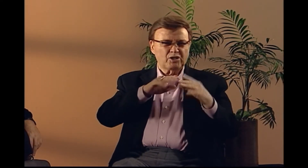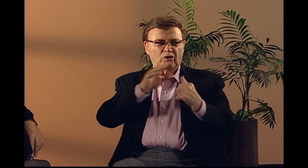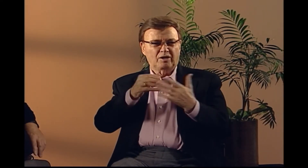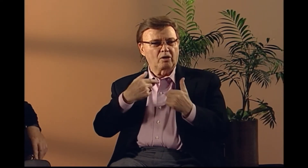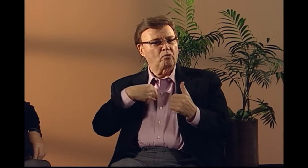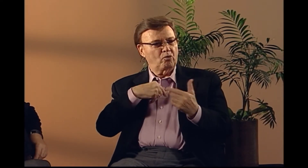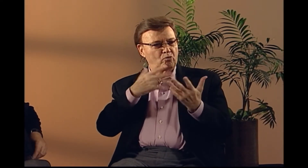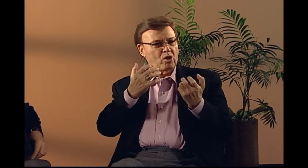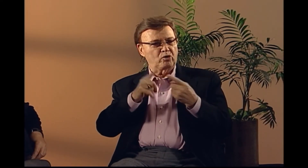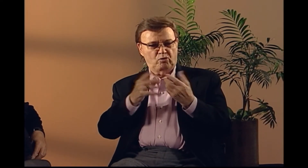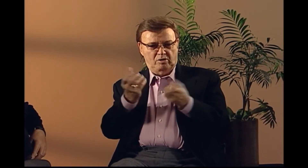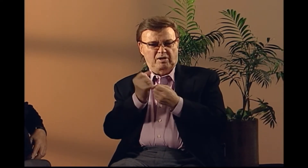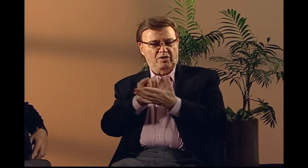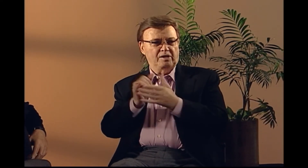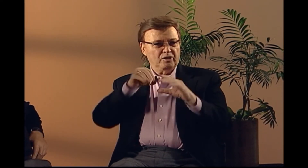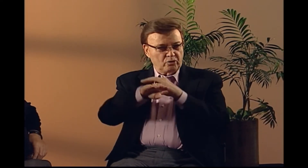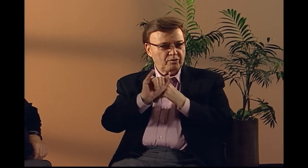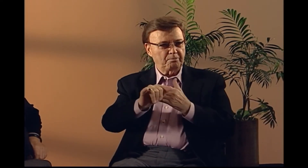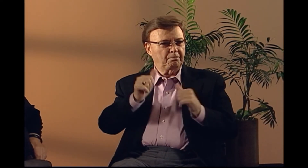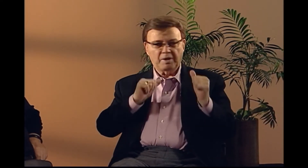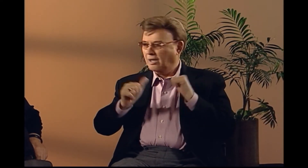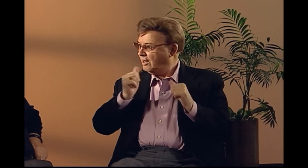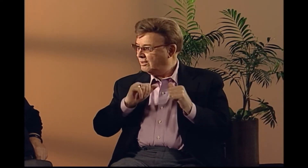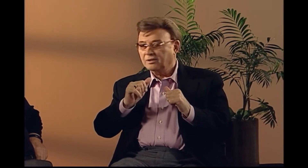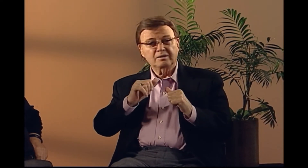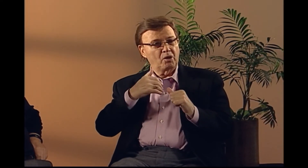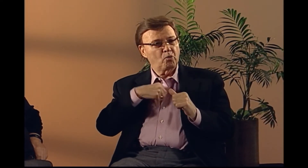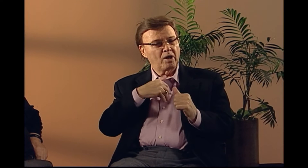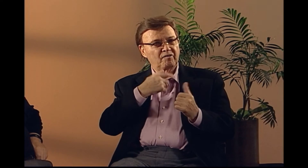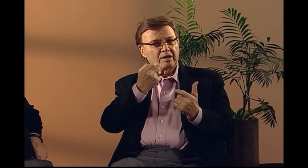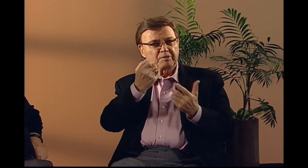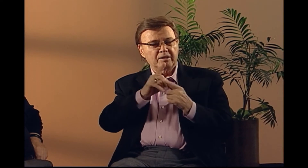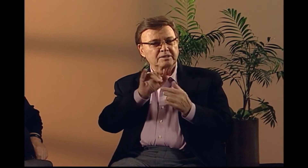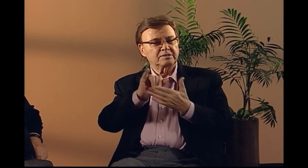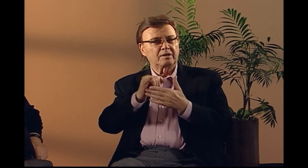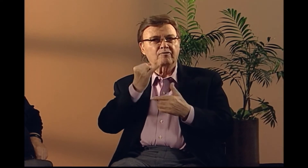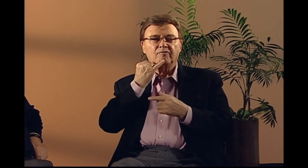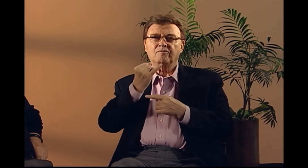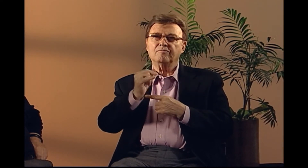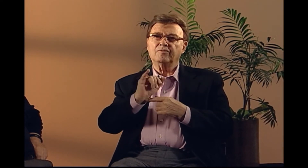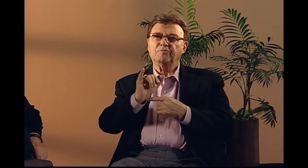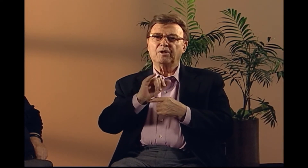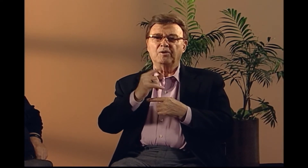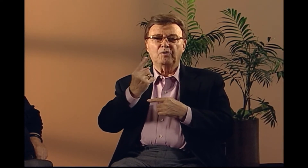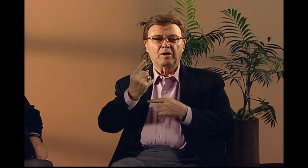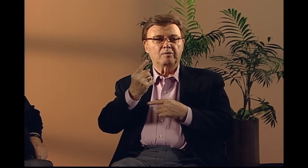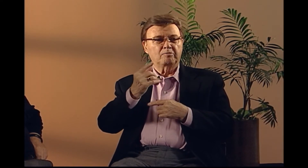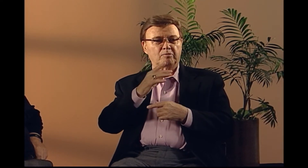No, and we're criticizing someone's English or criticizing this or that. We wanted to incorporate that into our show.